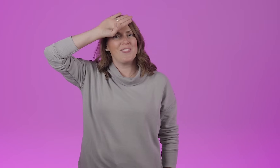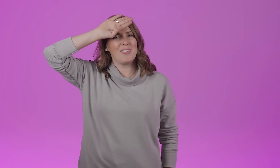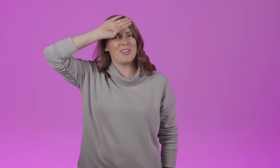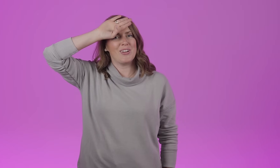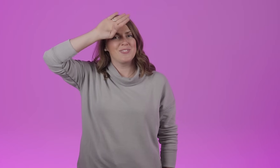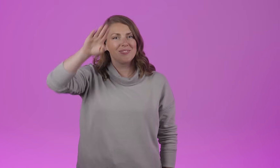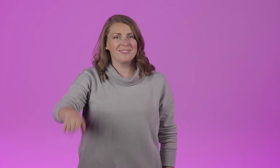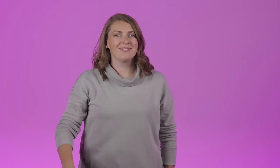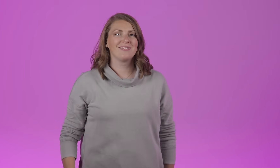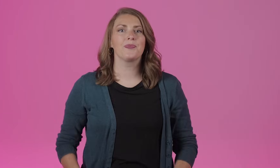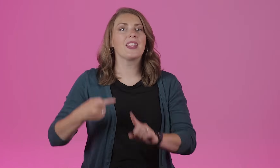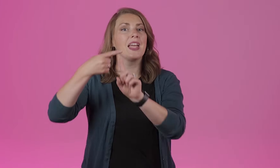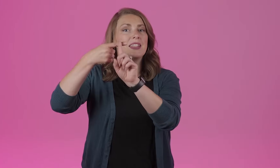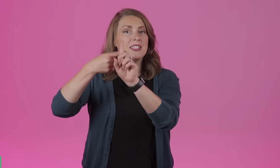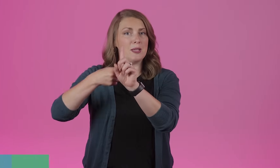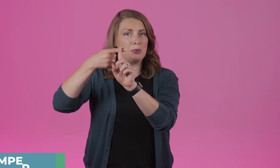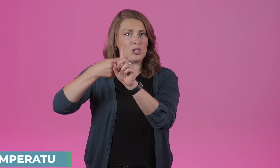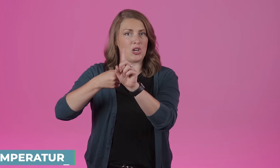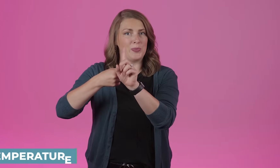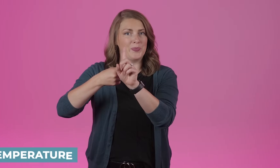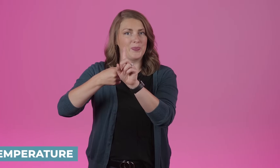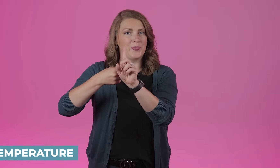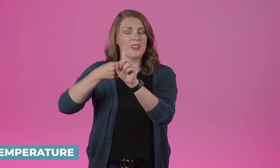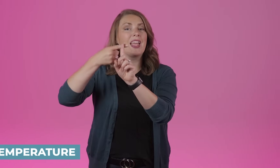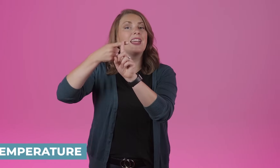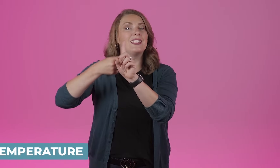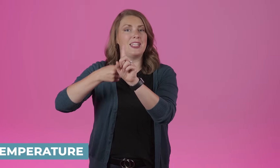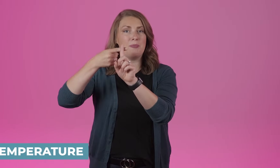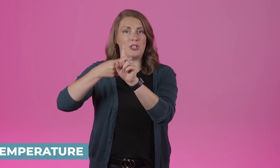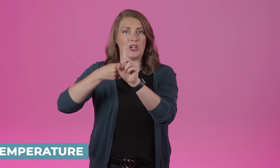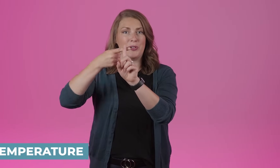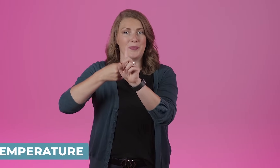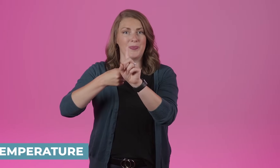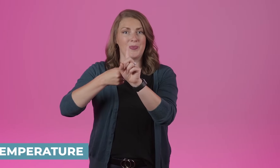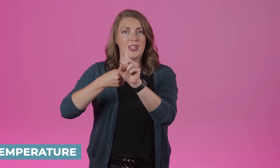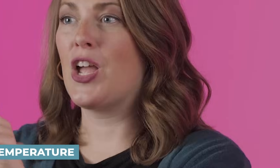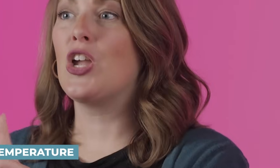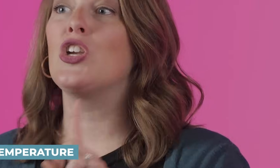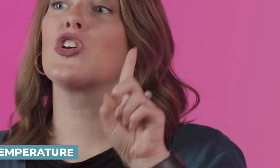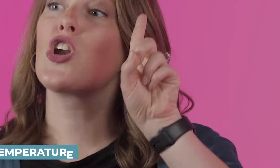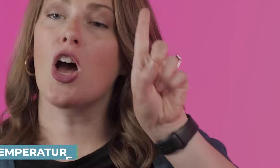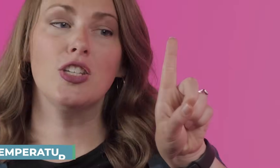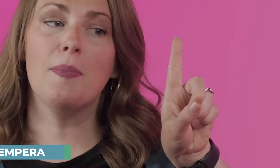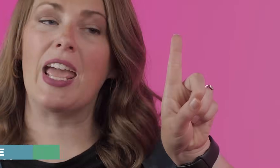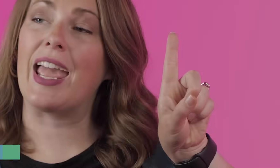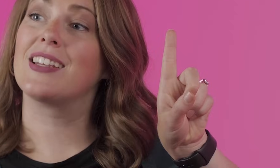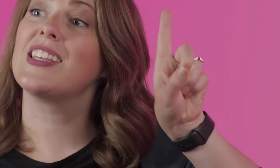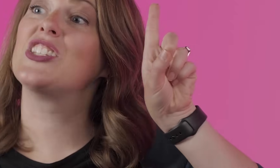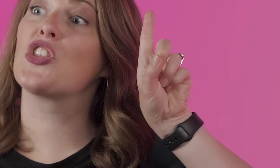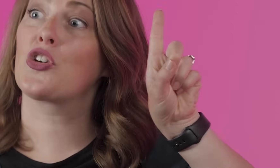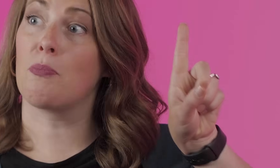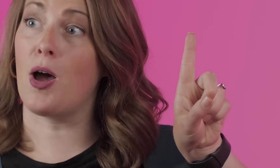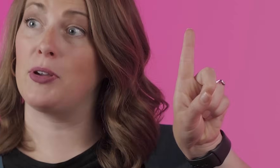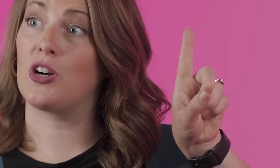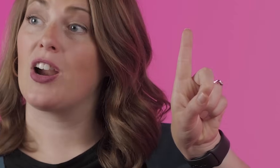'fever.' 'Temperature, temperature,' your non-dominant hand is the thermometer